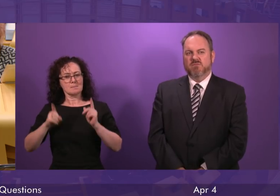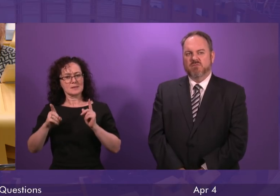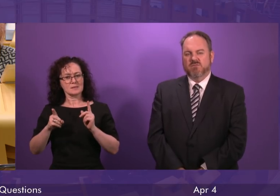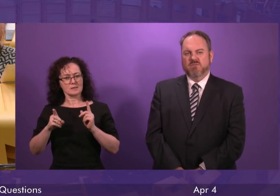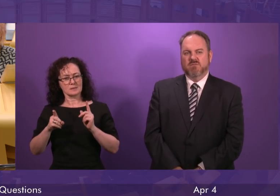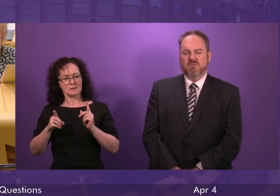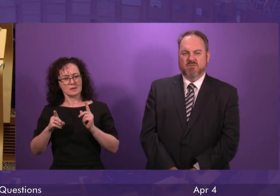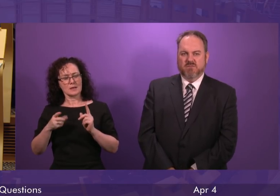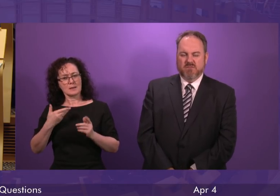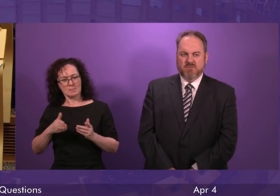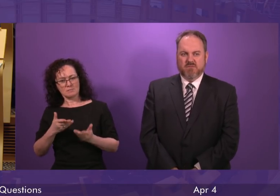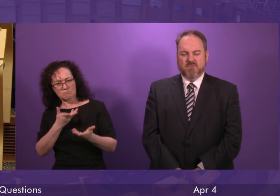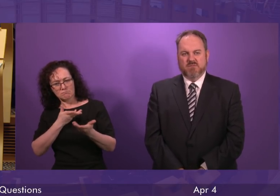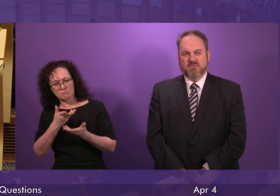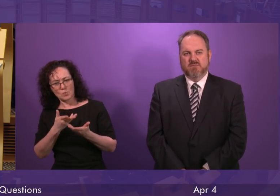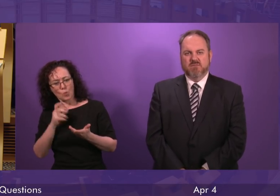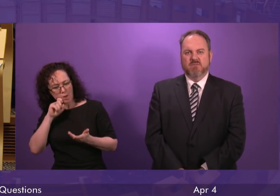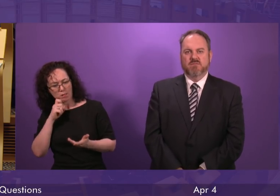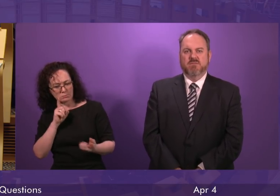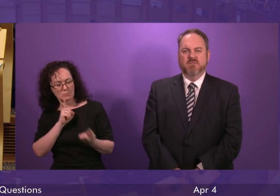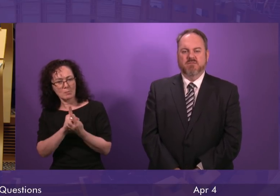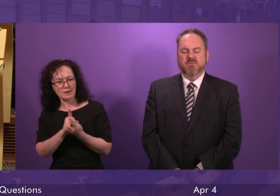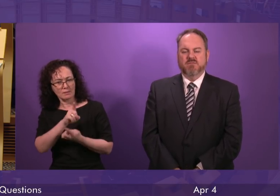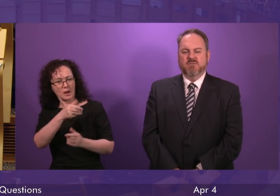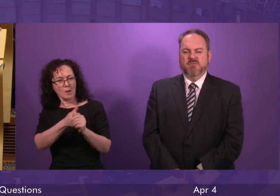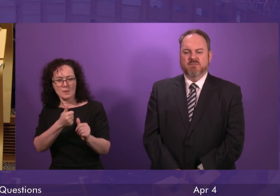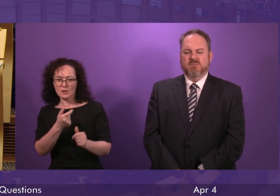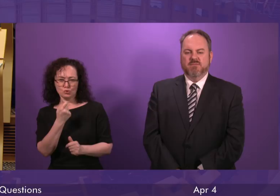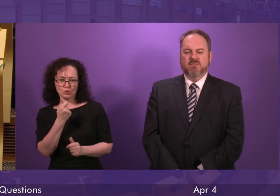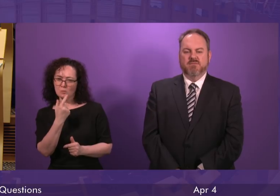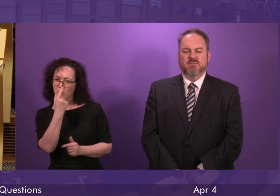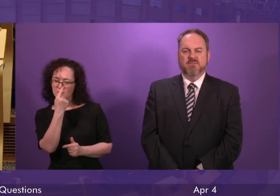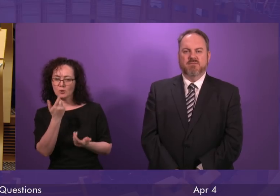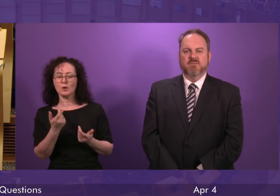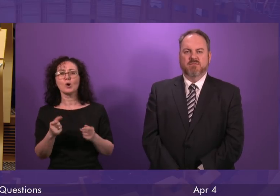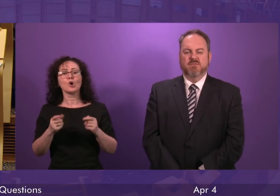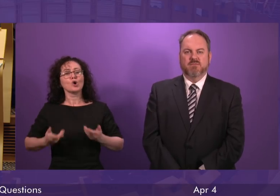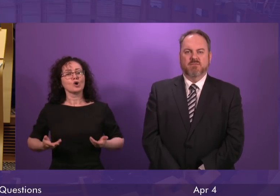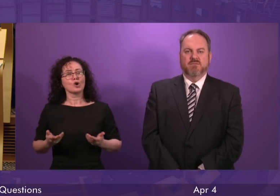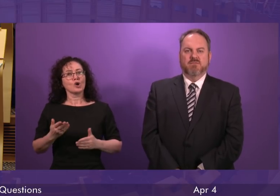a call with Centrica and the GMB for as soon as possible. Scottish Enterprise is establishing